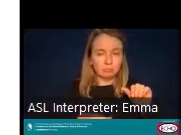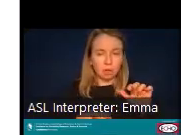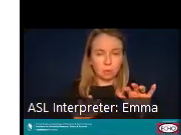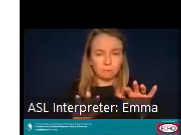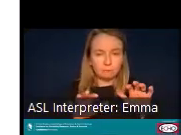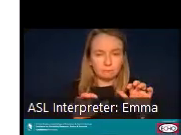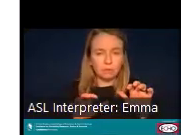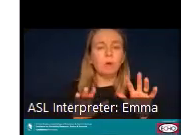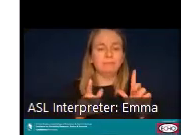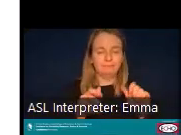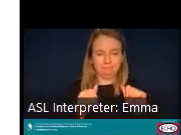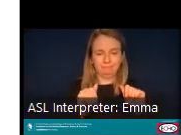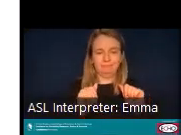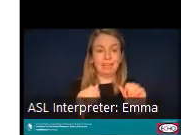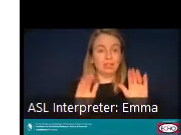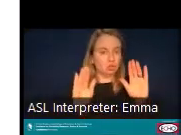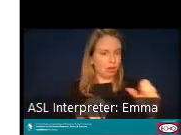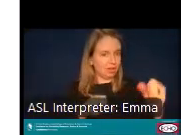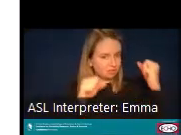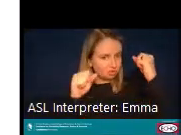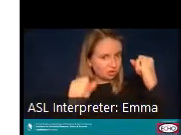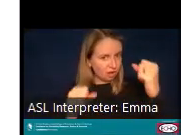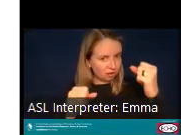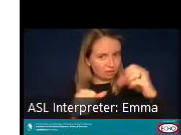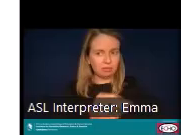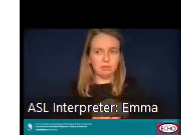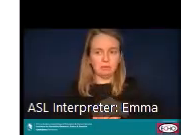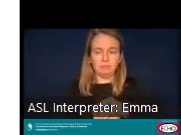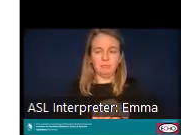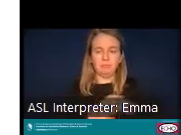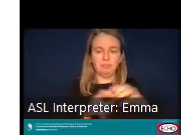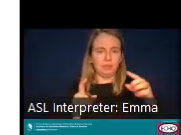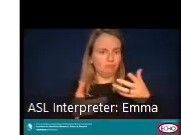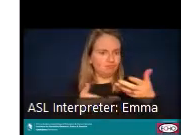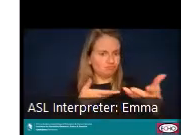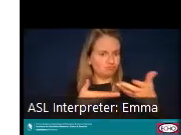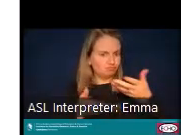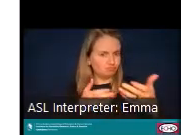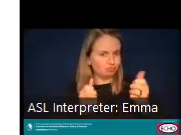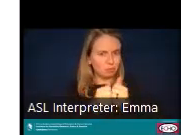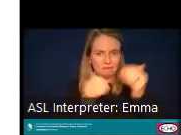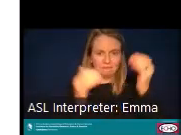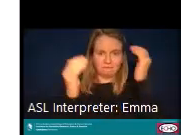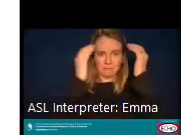great strengths. He does really engage with familiar adults. He